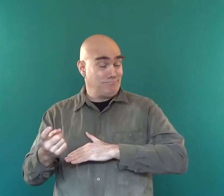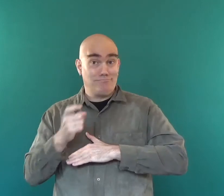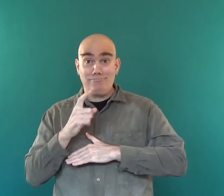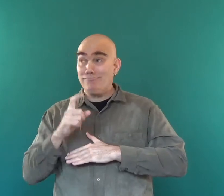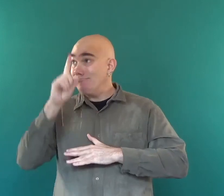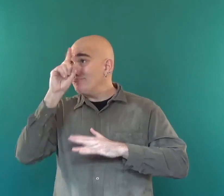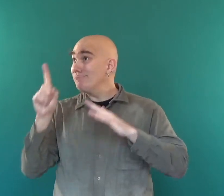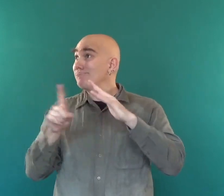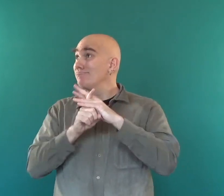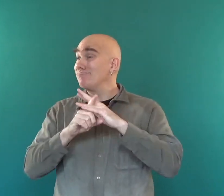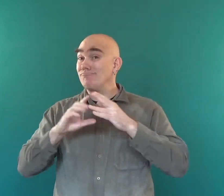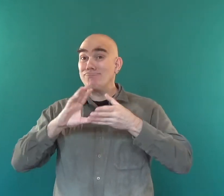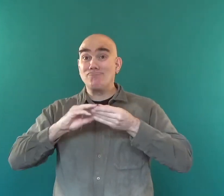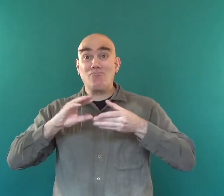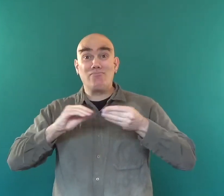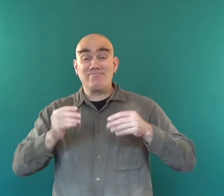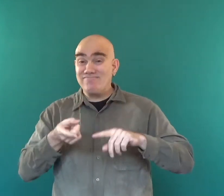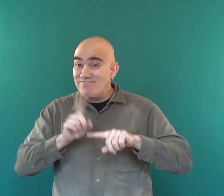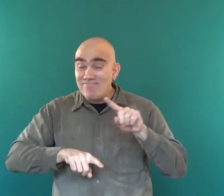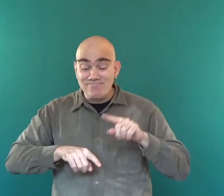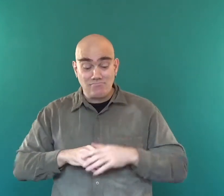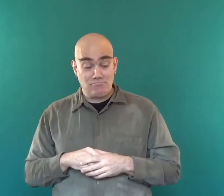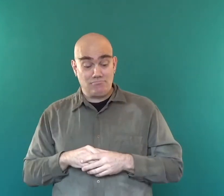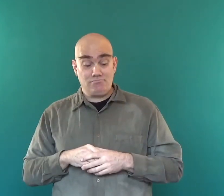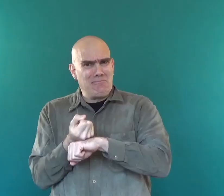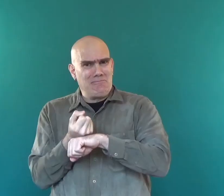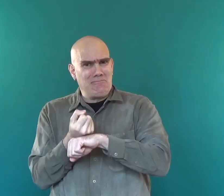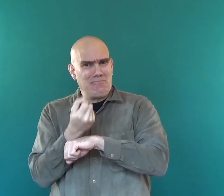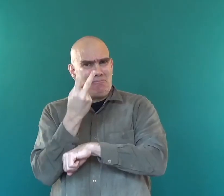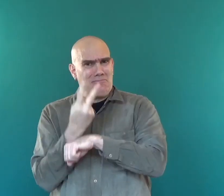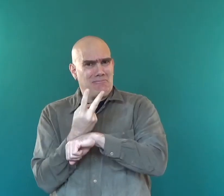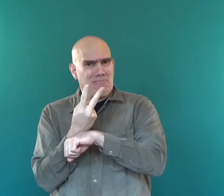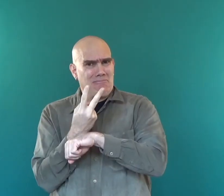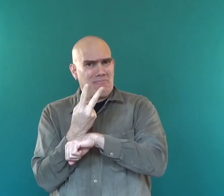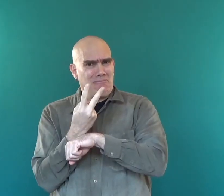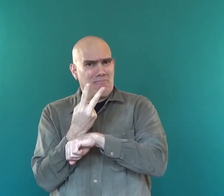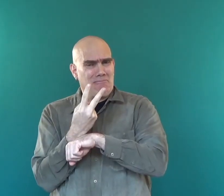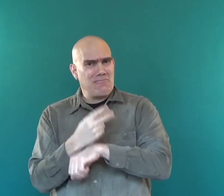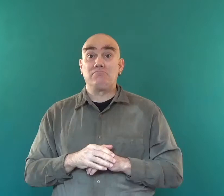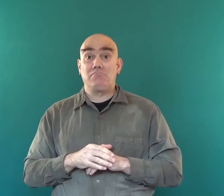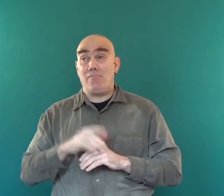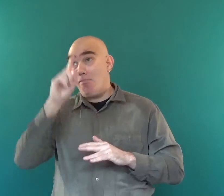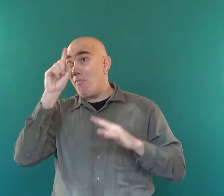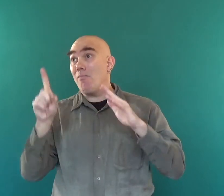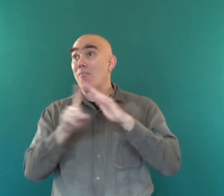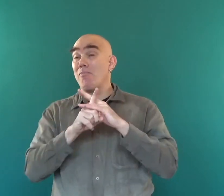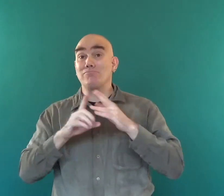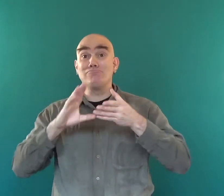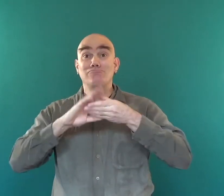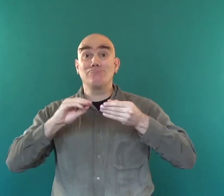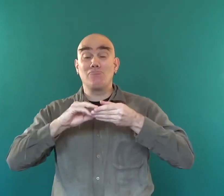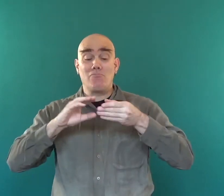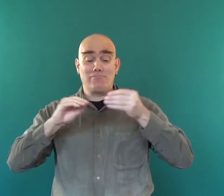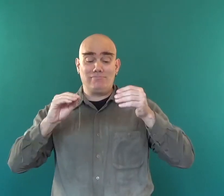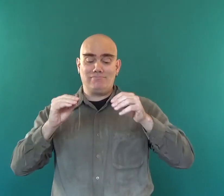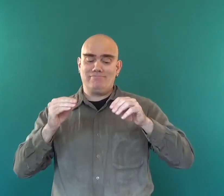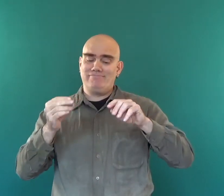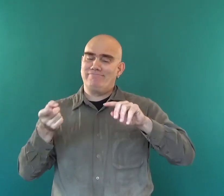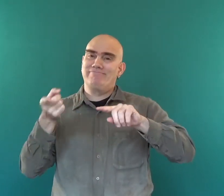but he could not think of a story. He stood on his head, but he could not think of a story.